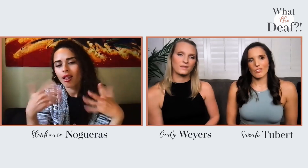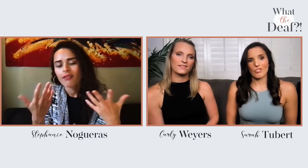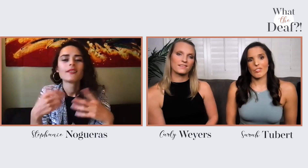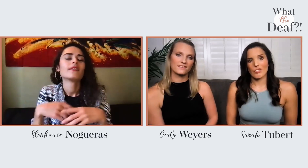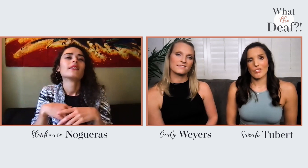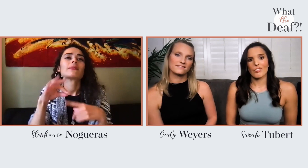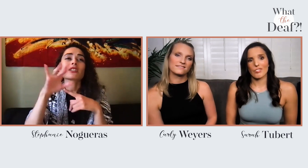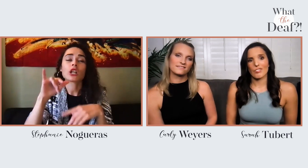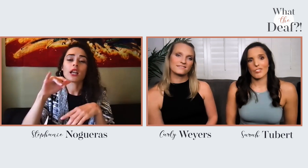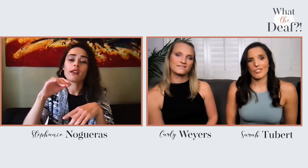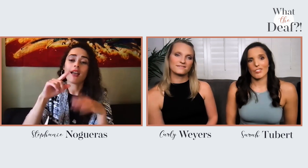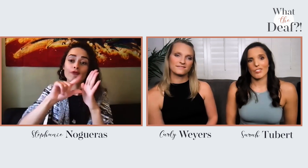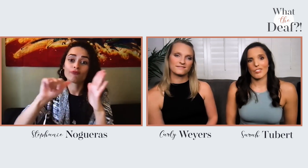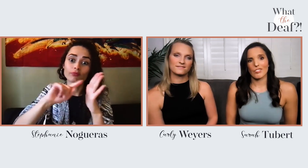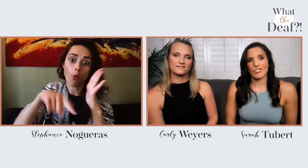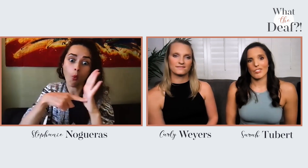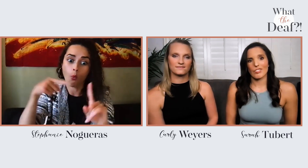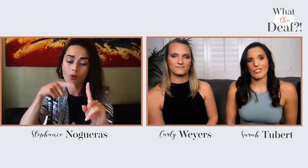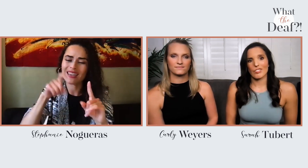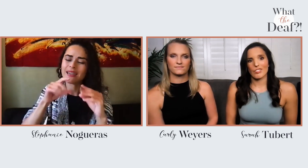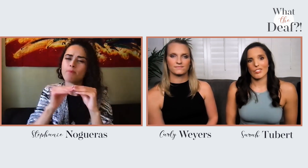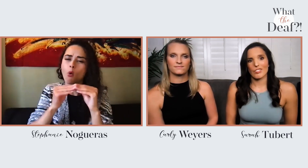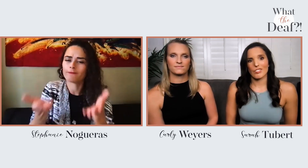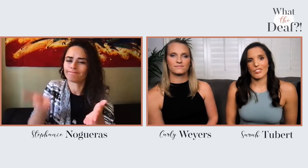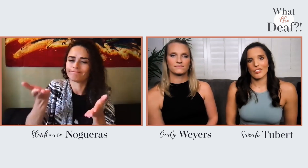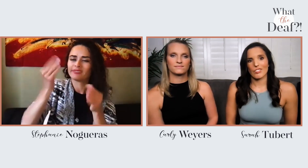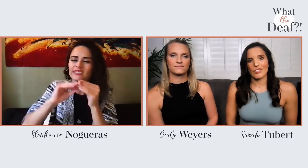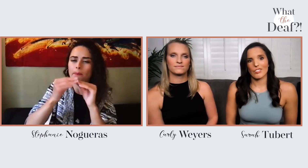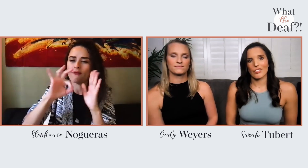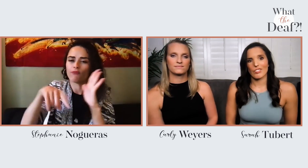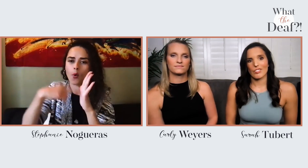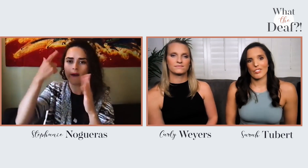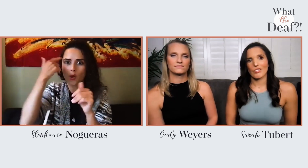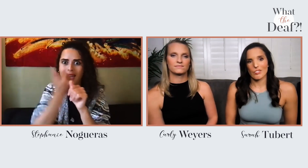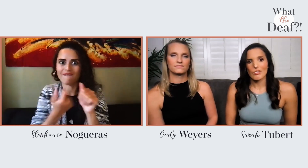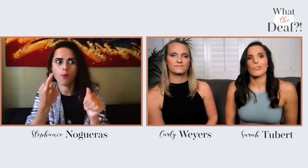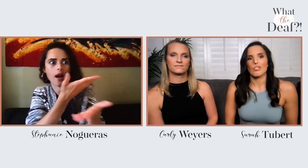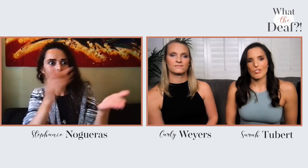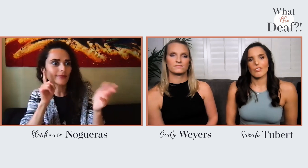It's all just normal, and honestly, we should have more roles for, you know,